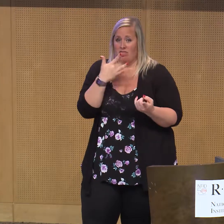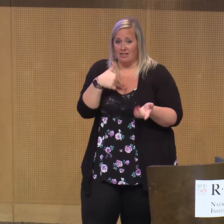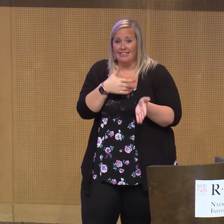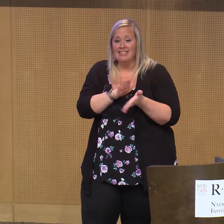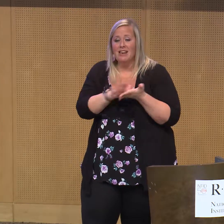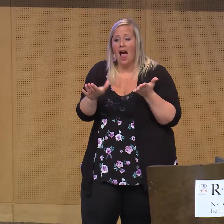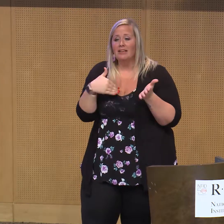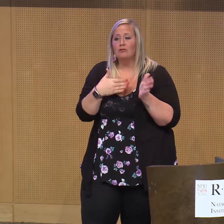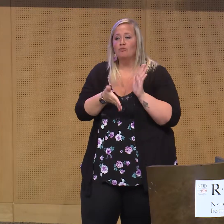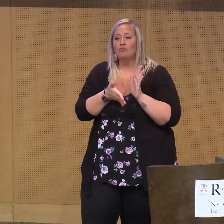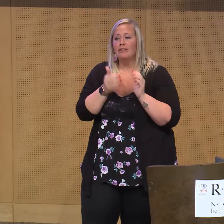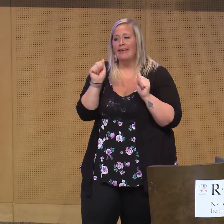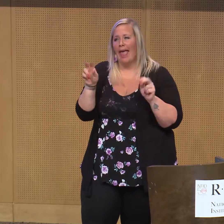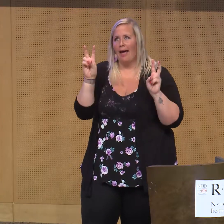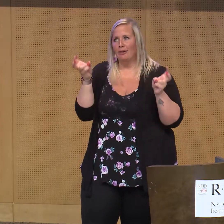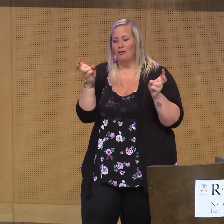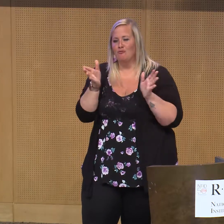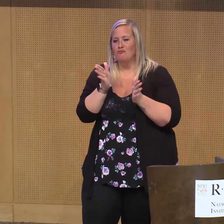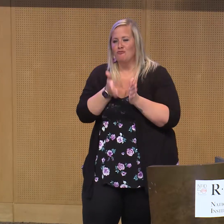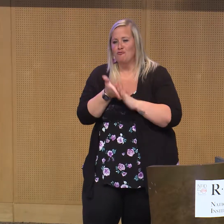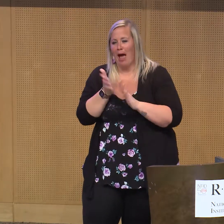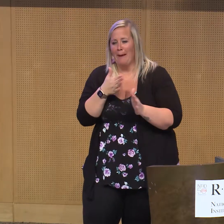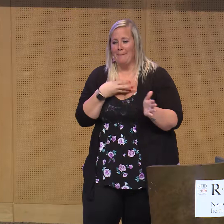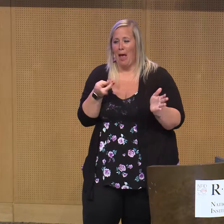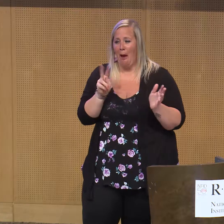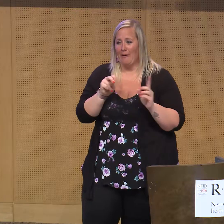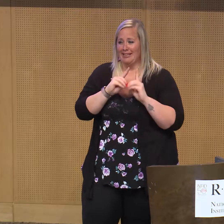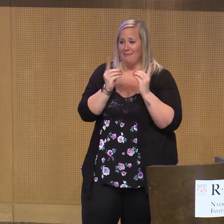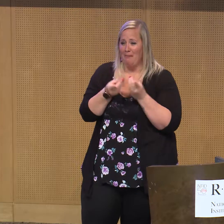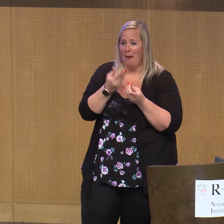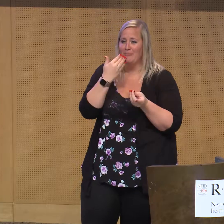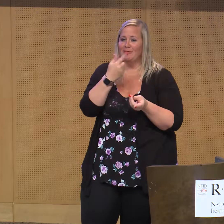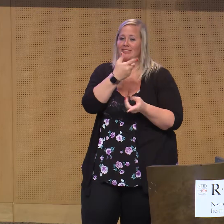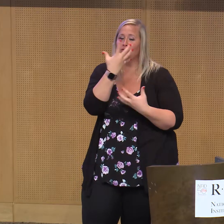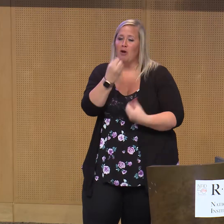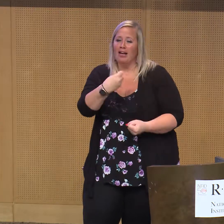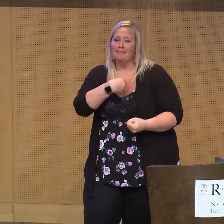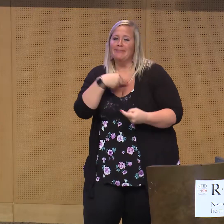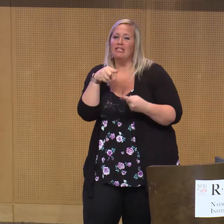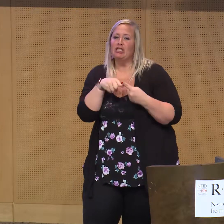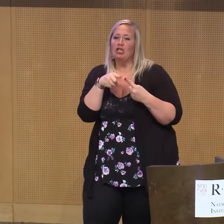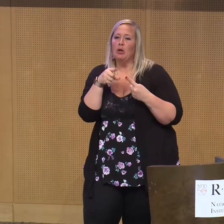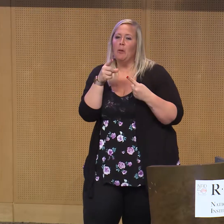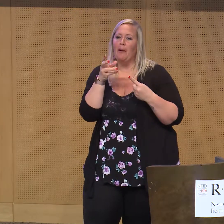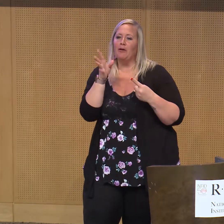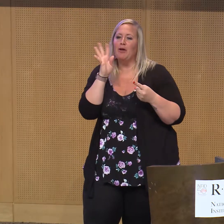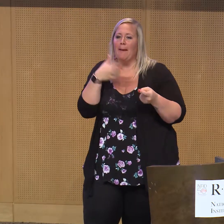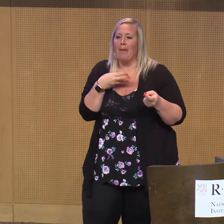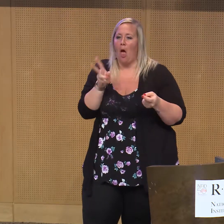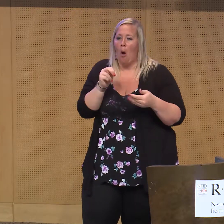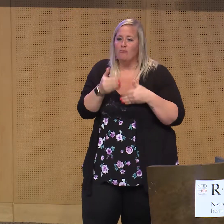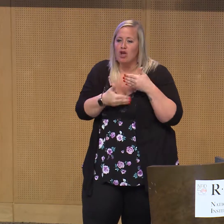but it was actually nice because I kind of ran my own department. I was a one-woman show. They trusted me.